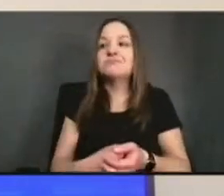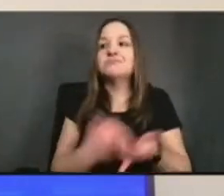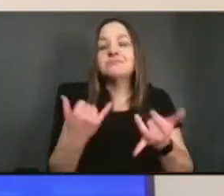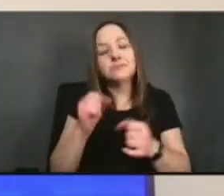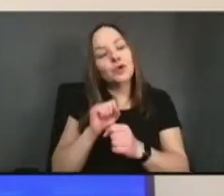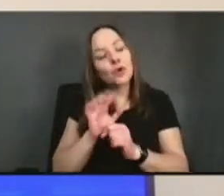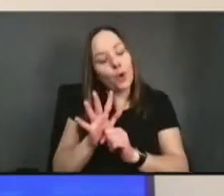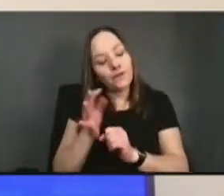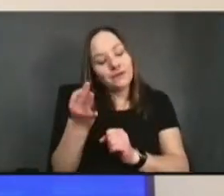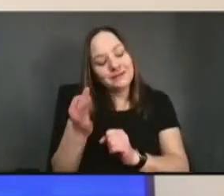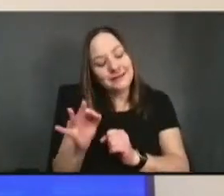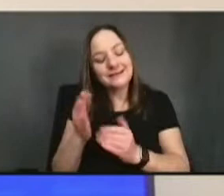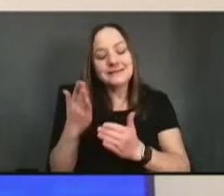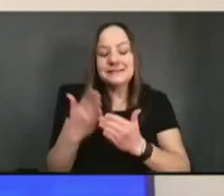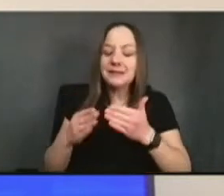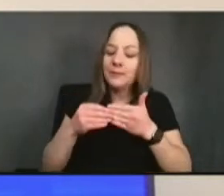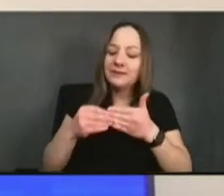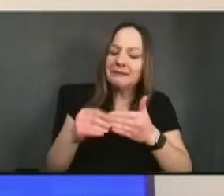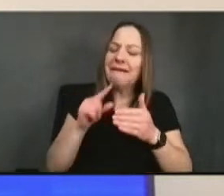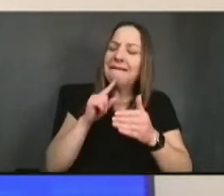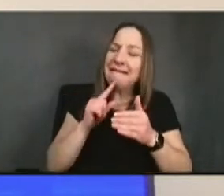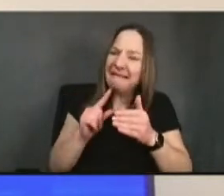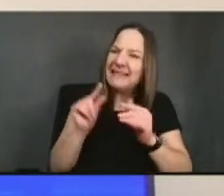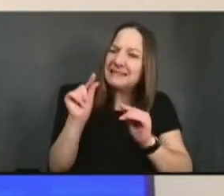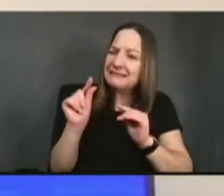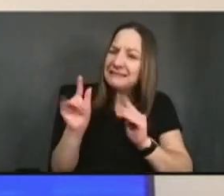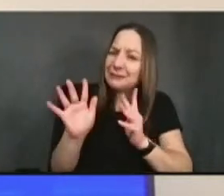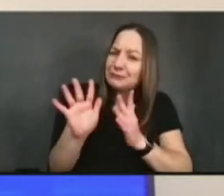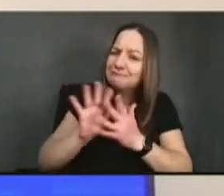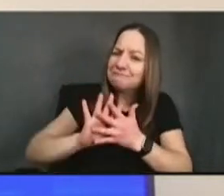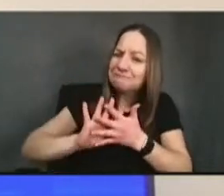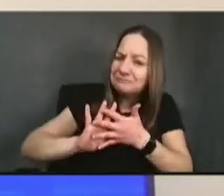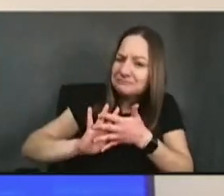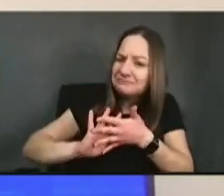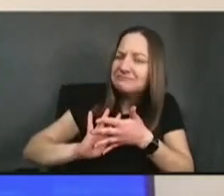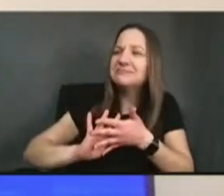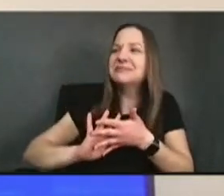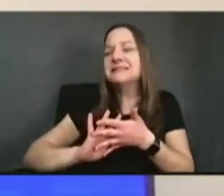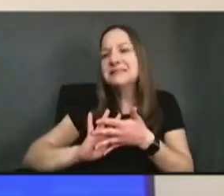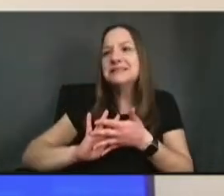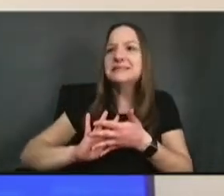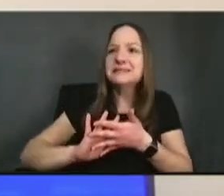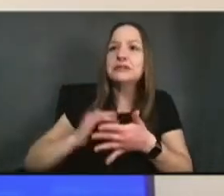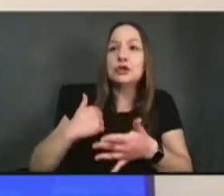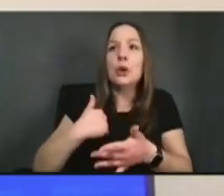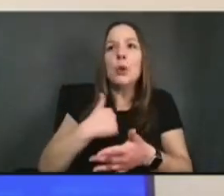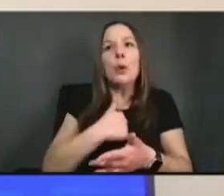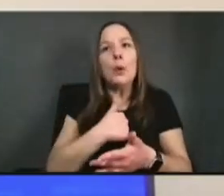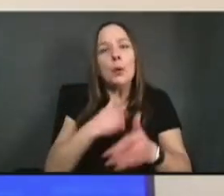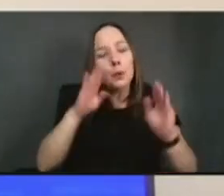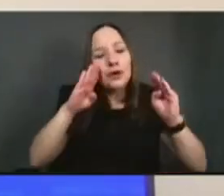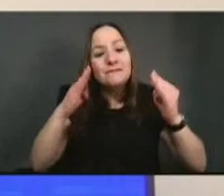understand now and covid 19 and some of the guidance we've given its very nuanced and so it's.